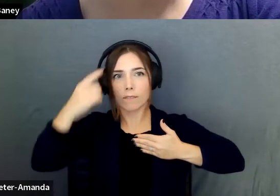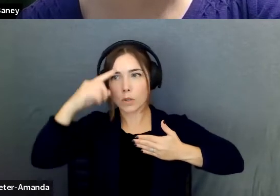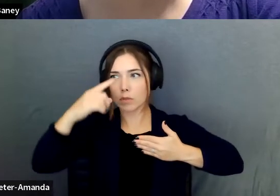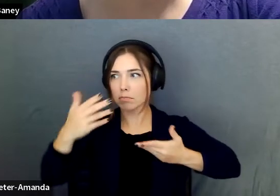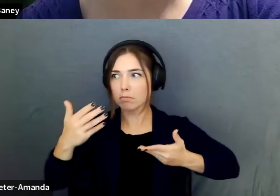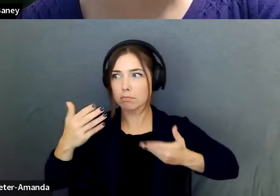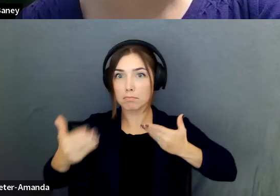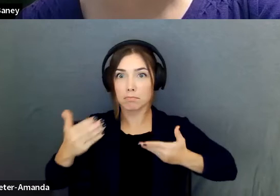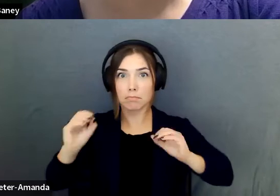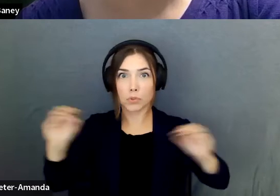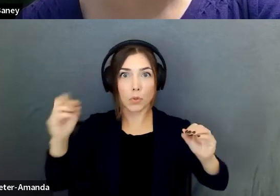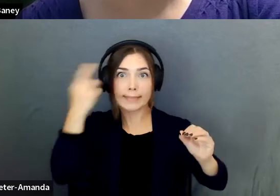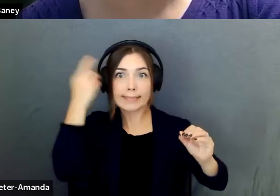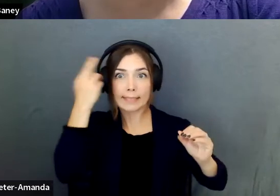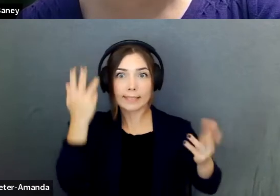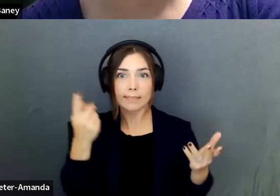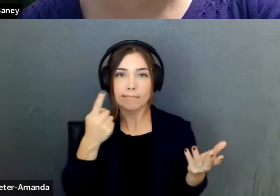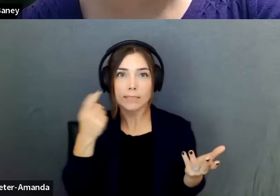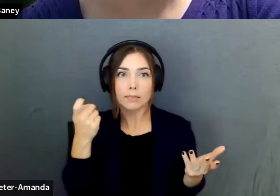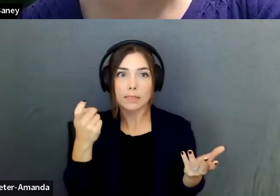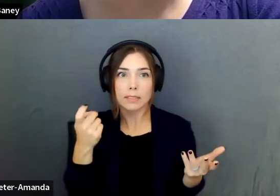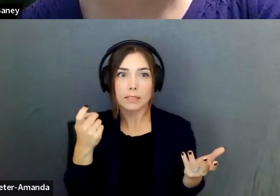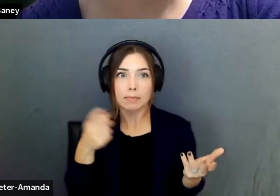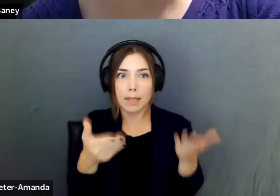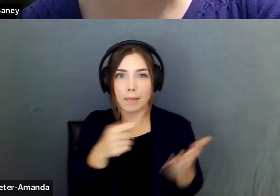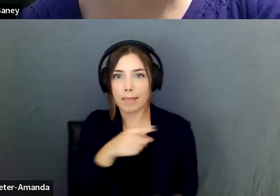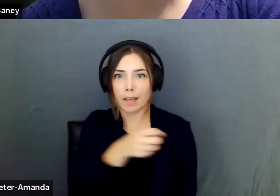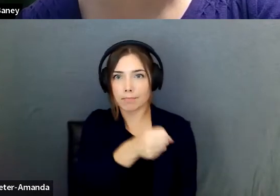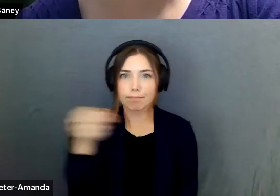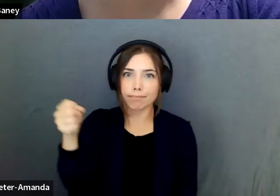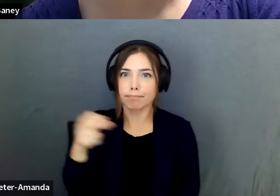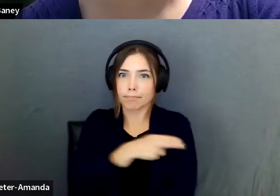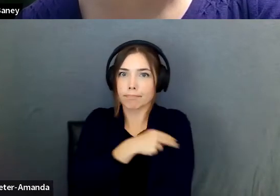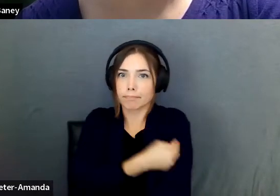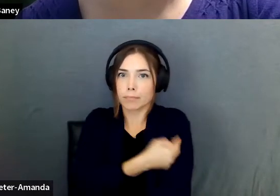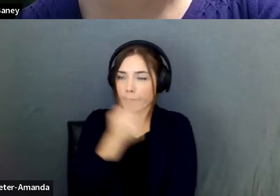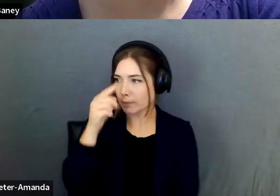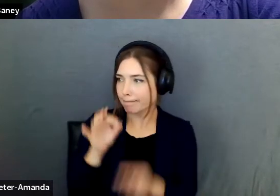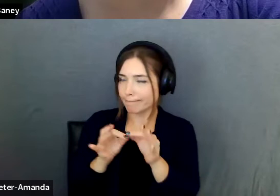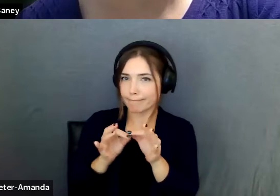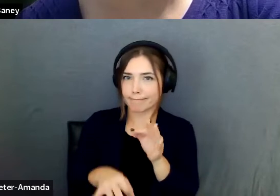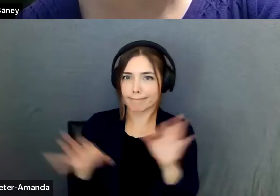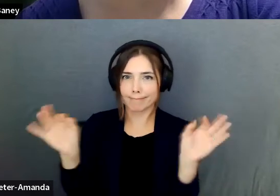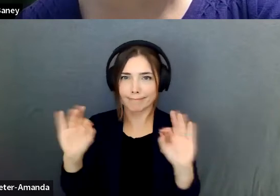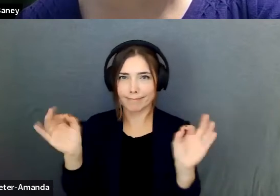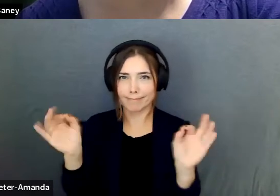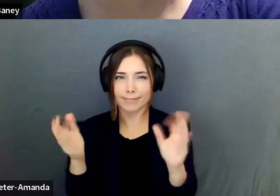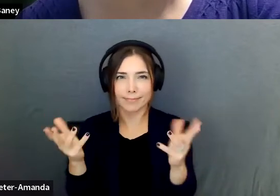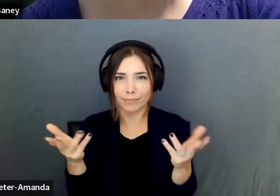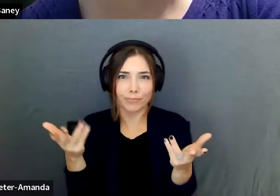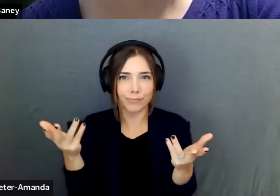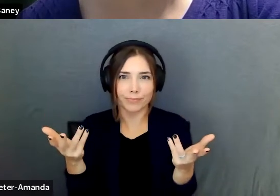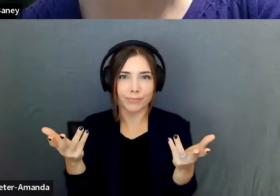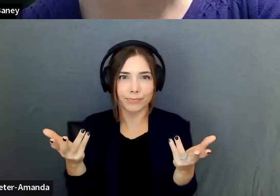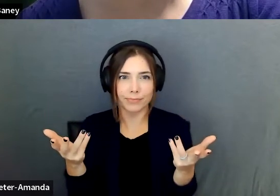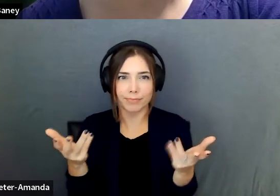they went into into hospital for a simple a simple, sickness or injury.